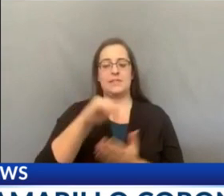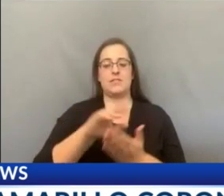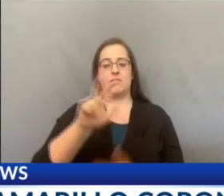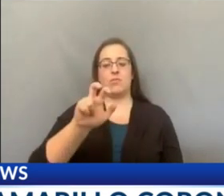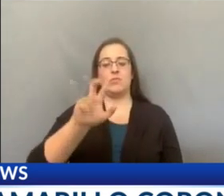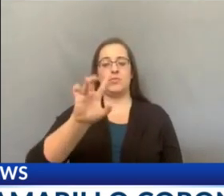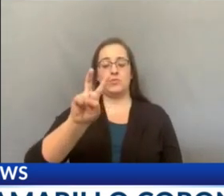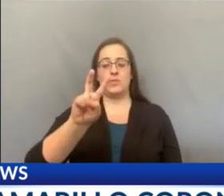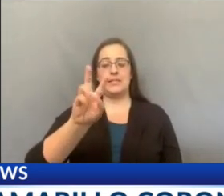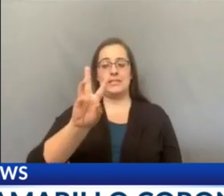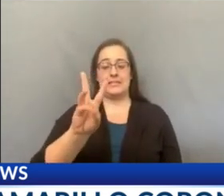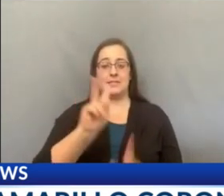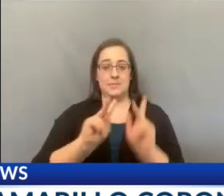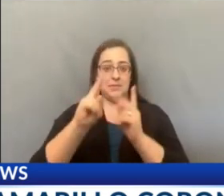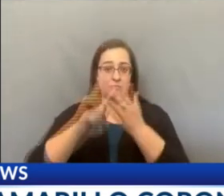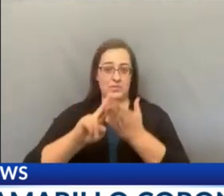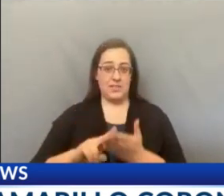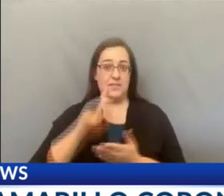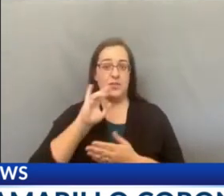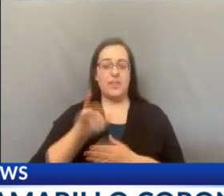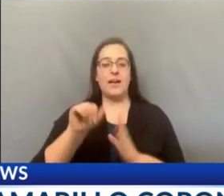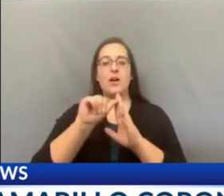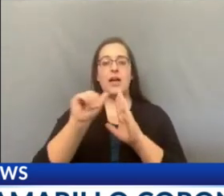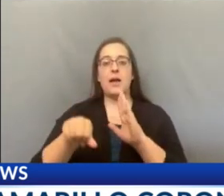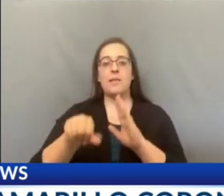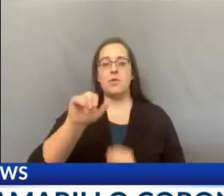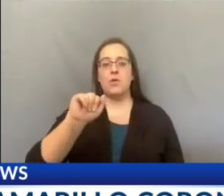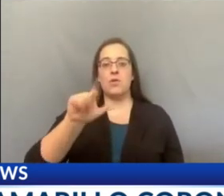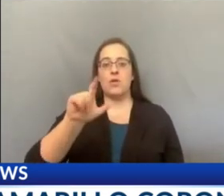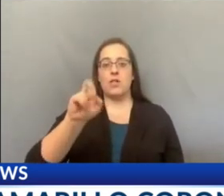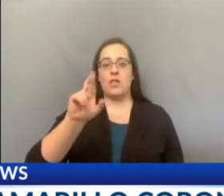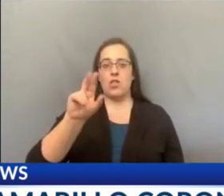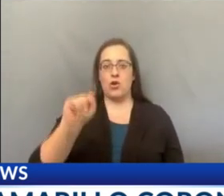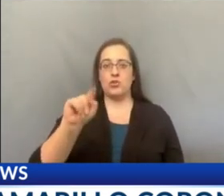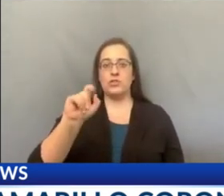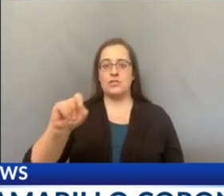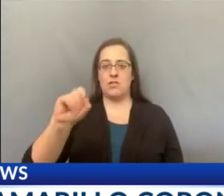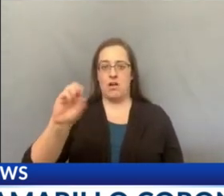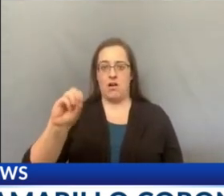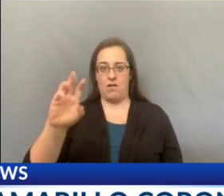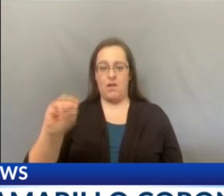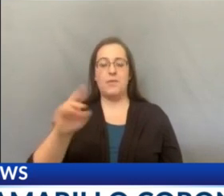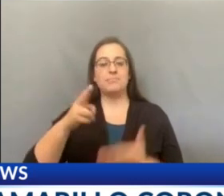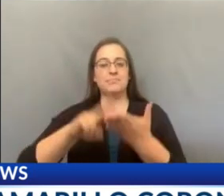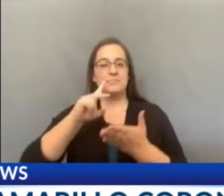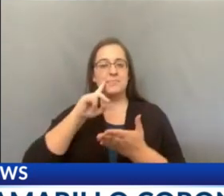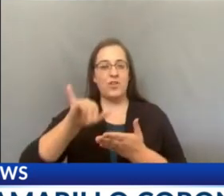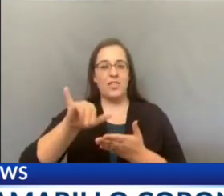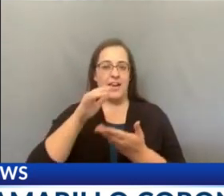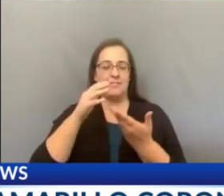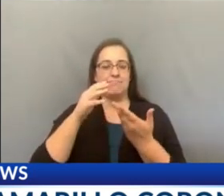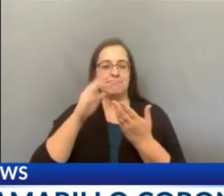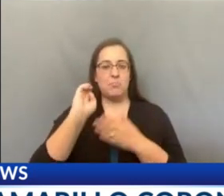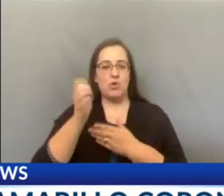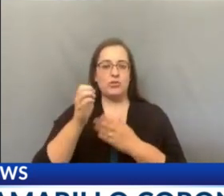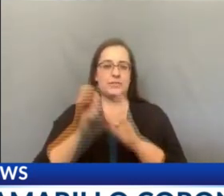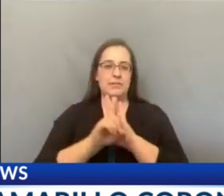WE'VE RECENTLY ANNOUNCED THE INFORMATION SYSTEM FOR VARIETY OF INFORMATION INCLUDING COVID-19 CONSIDER PEOPLE SIGN UP FOR THAT WE HAVE 6003 TO 26